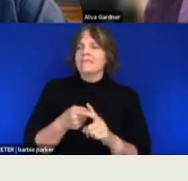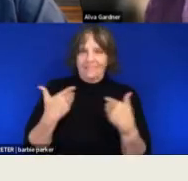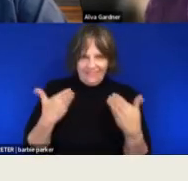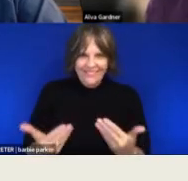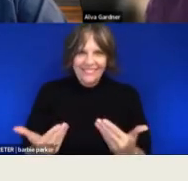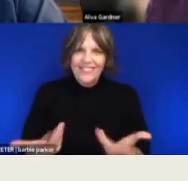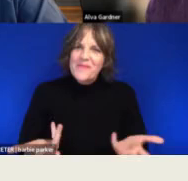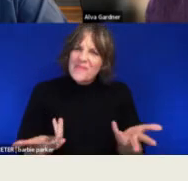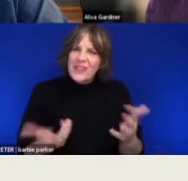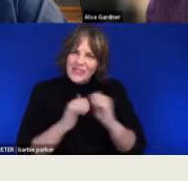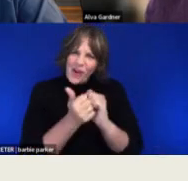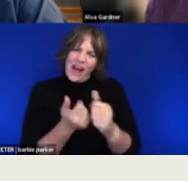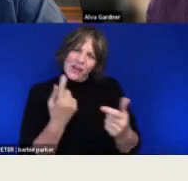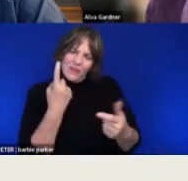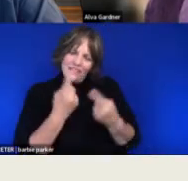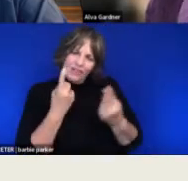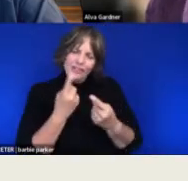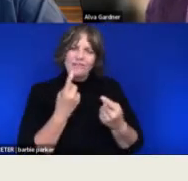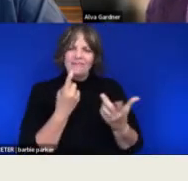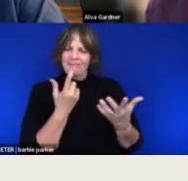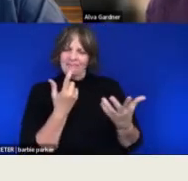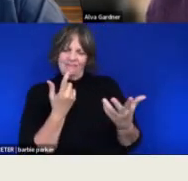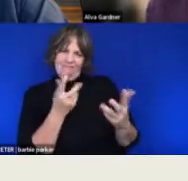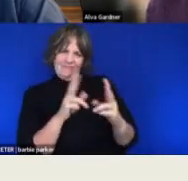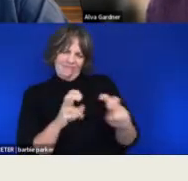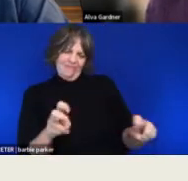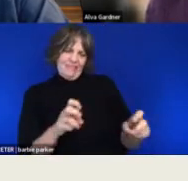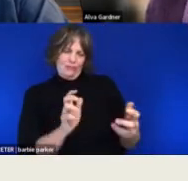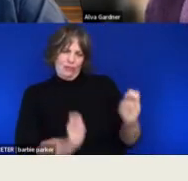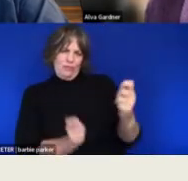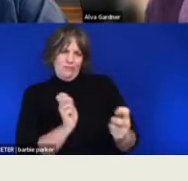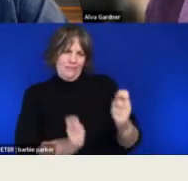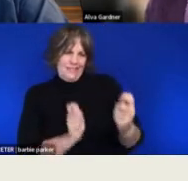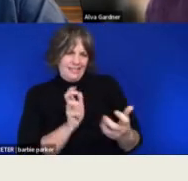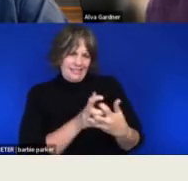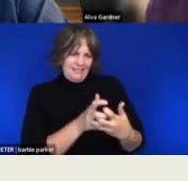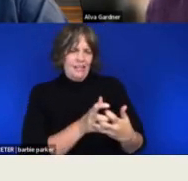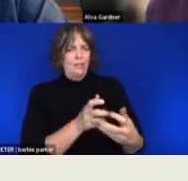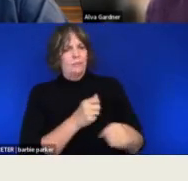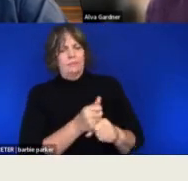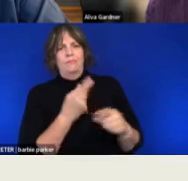about, how do we start to tailor this and make it more specific based upon what the person wants? And then that's the